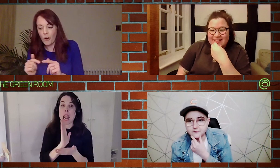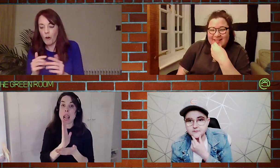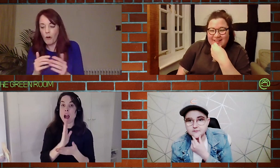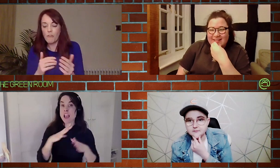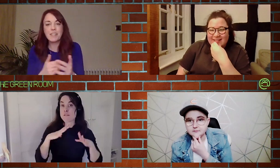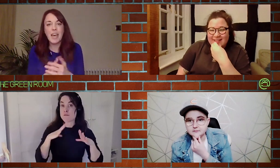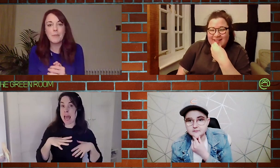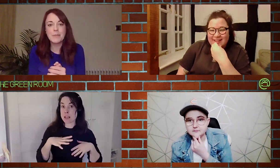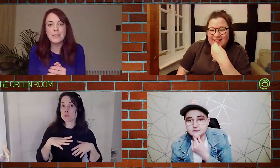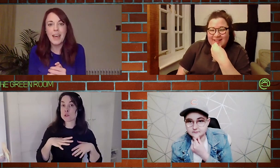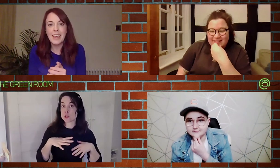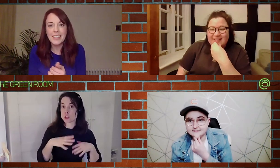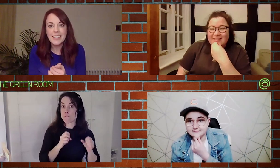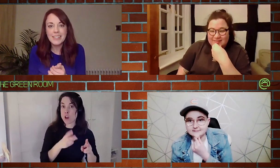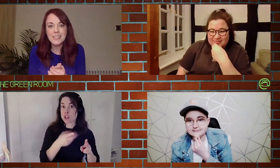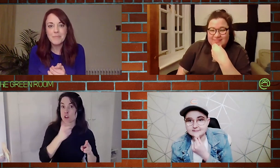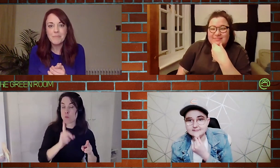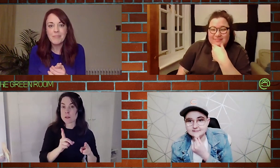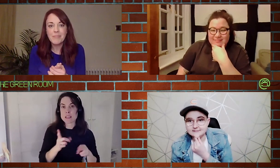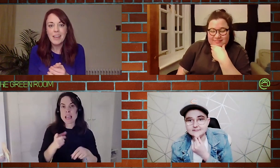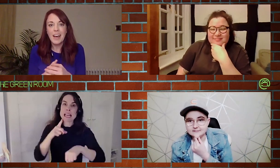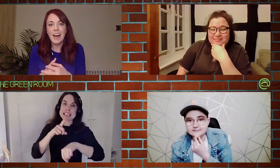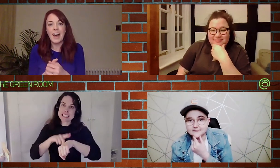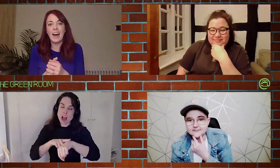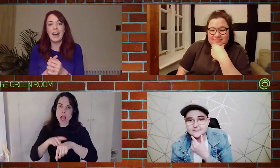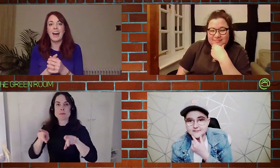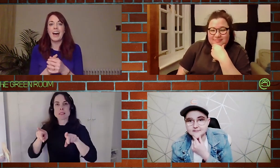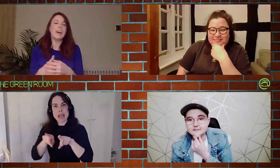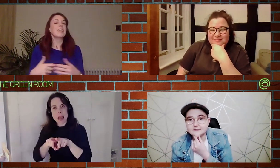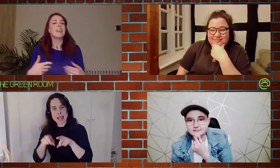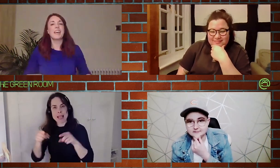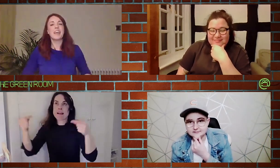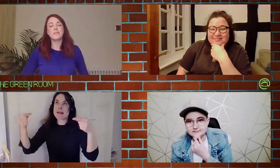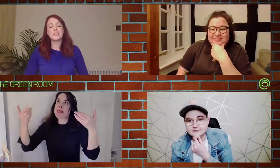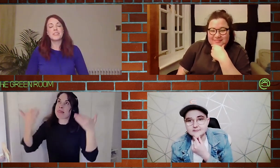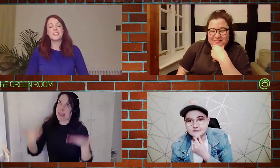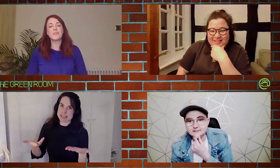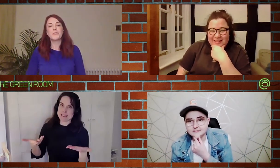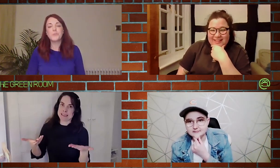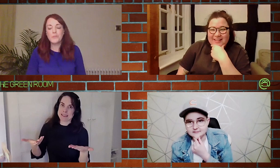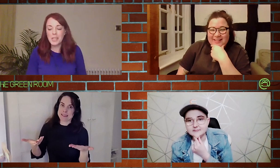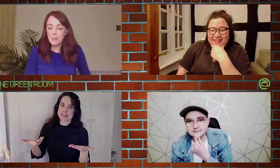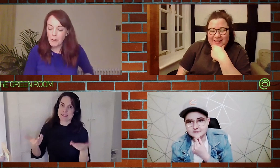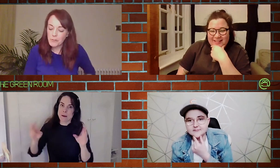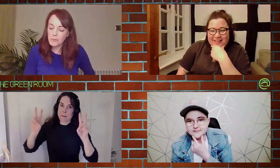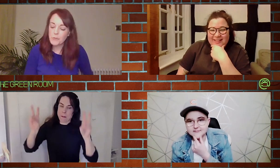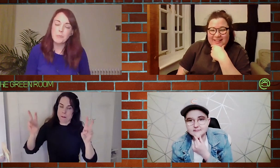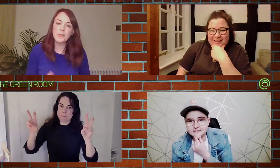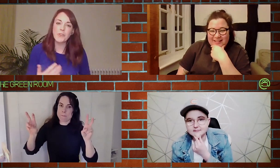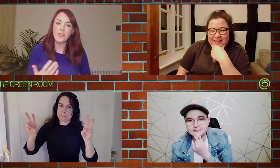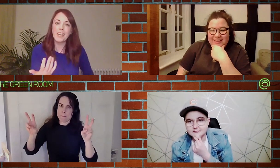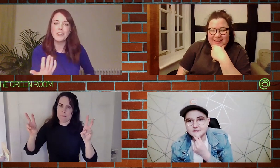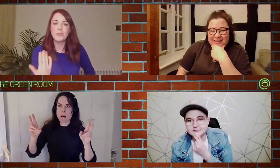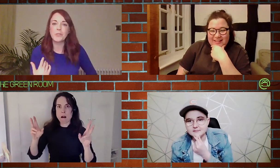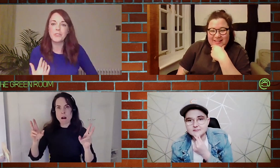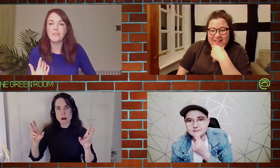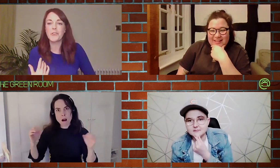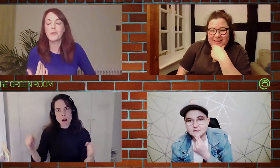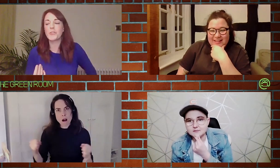of Times Like These. And it was really powerful. It was really beautiful. And I just wondered if you could